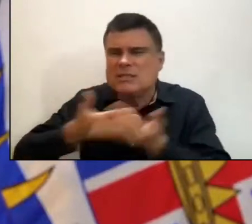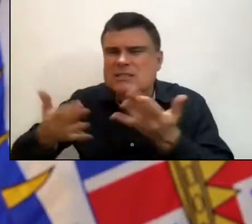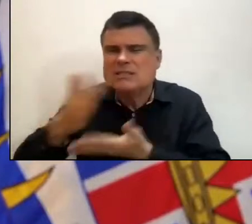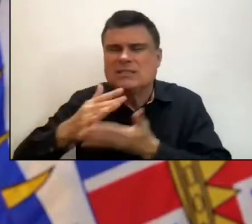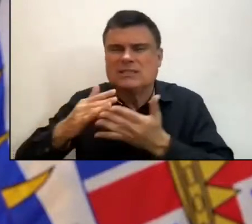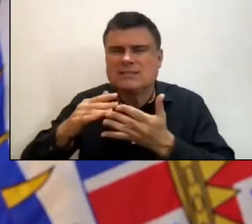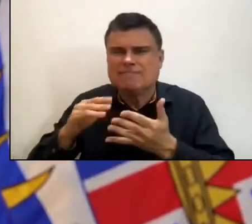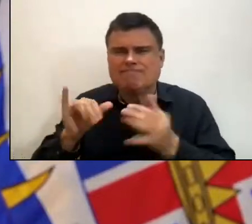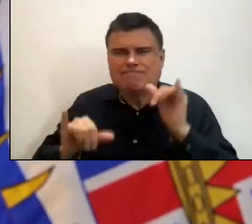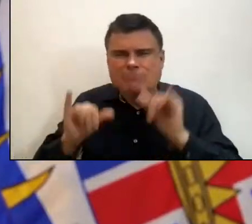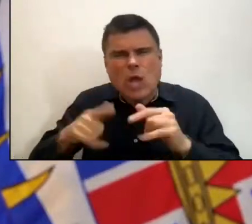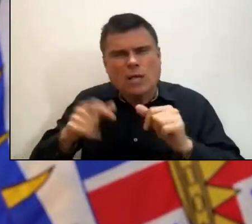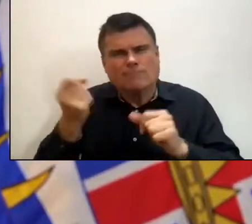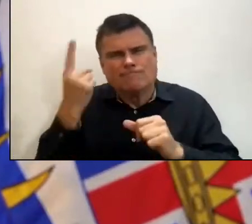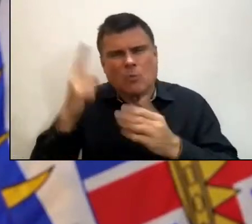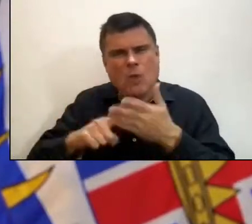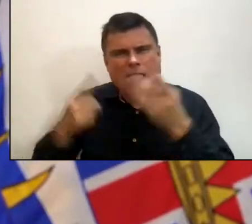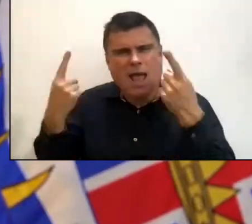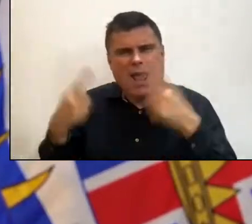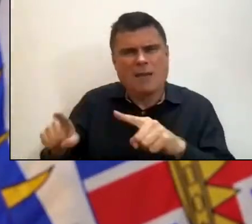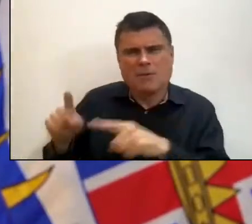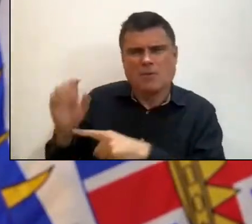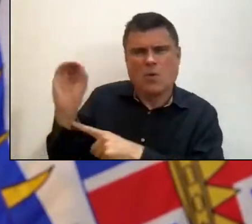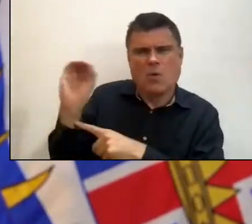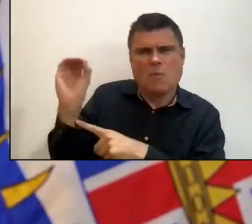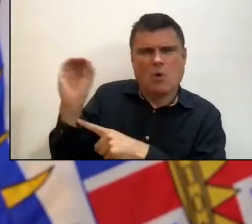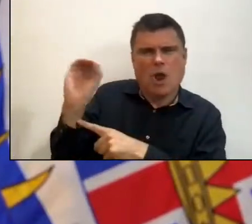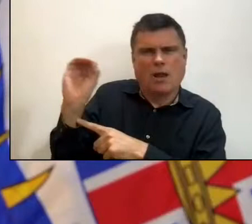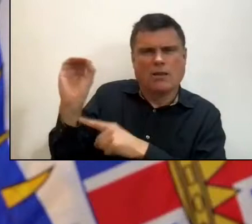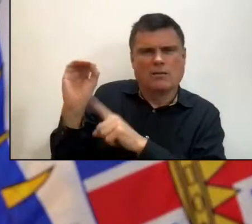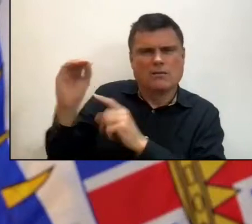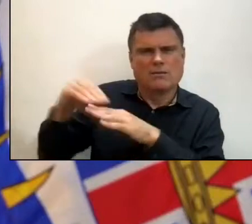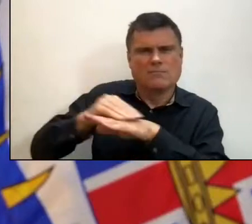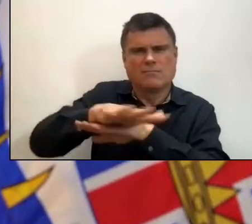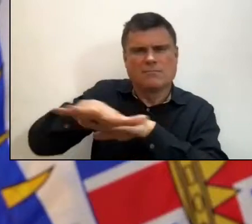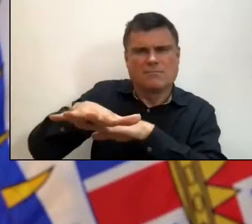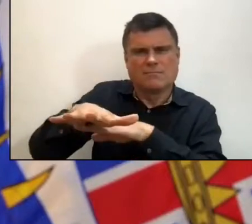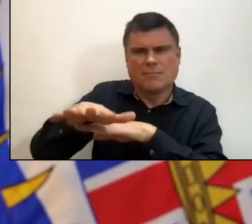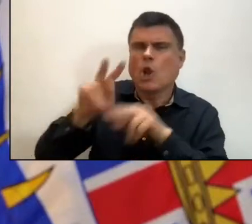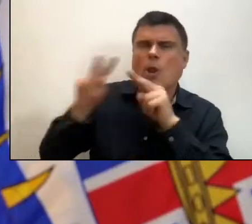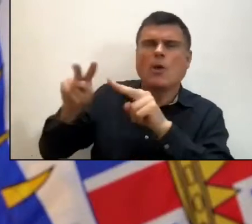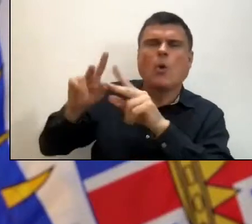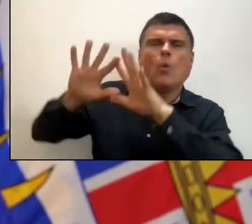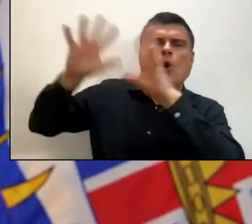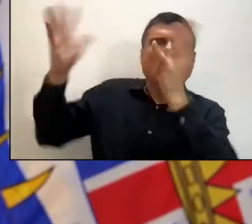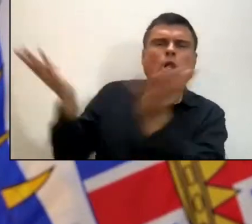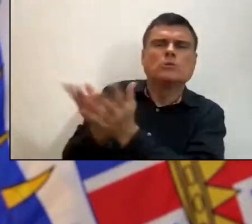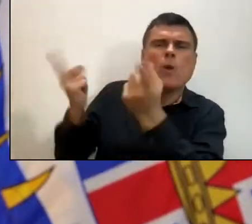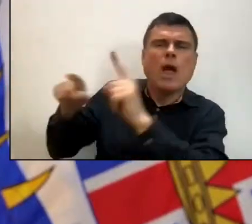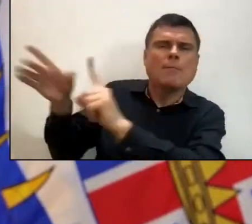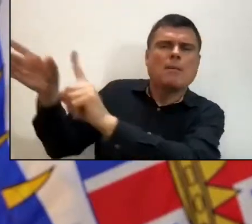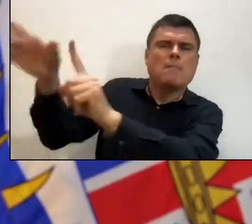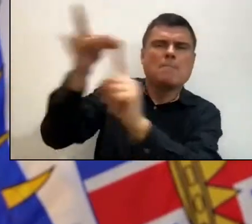being transmitted in places around the world, and what is happening here in British